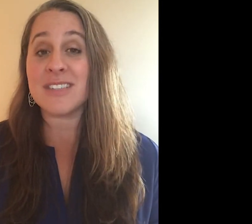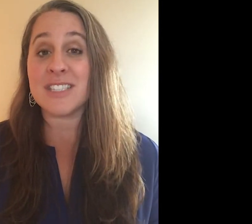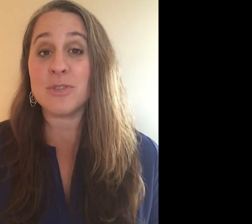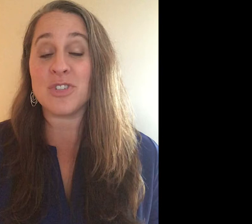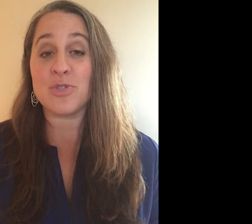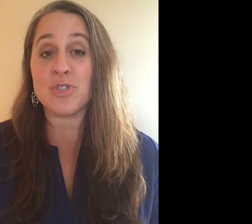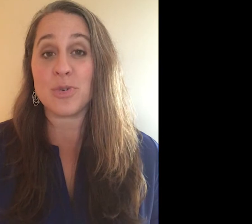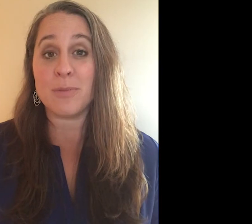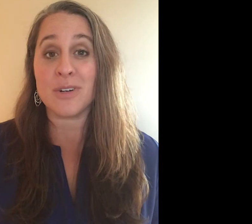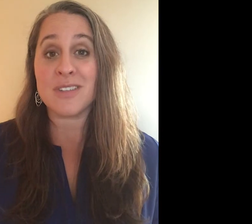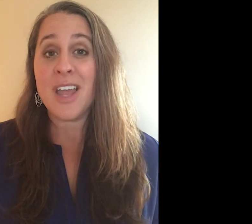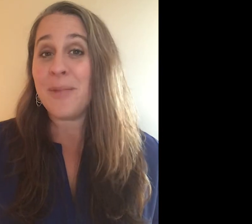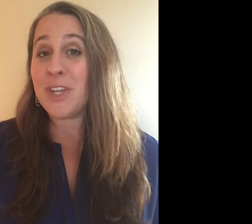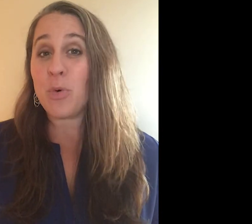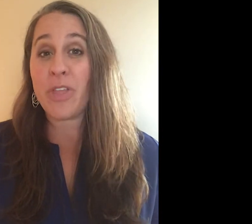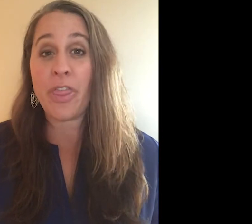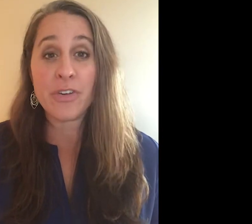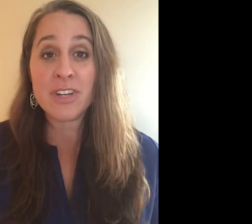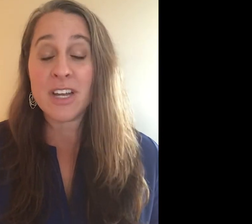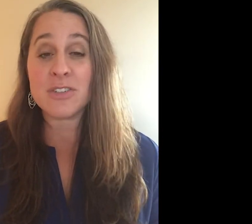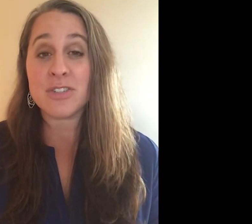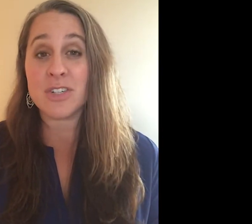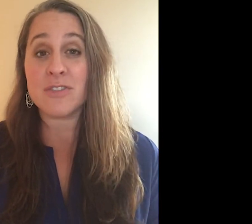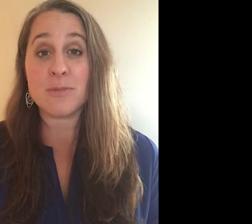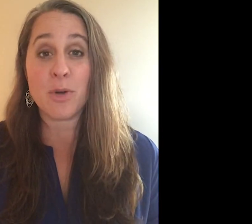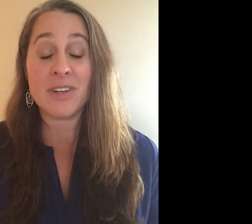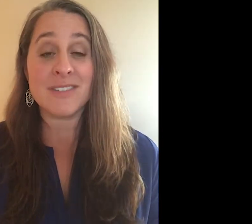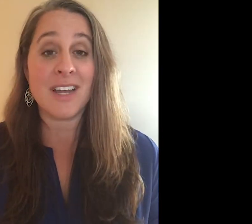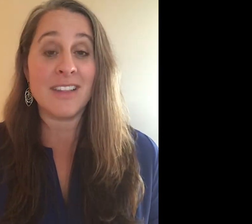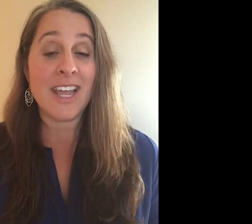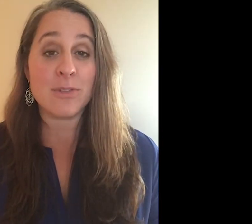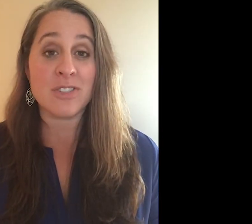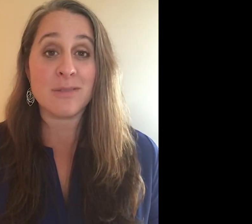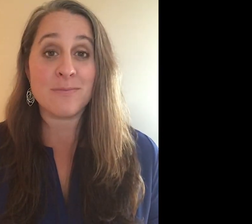accessible storybooks in more than 30 underserved spoken and signed languages.